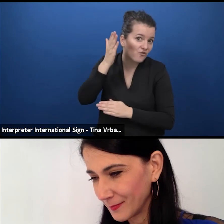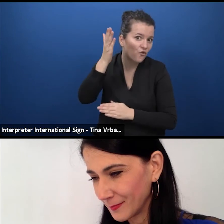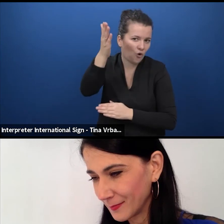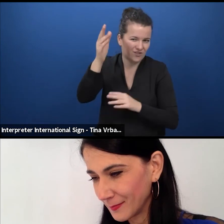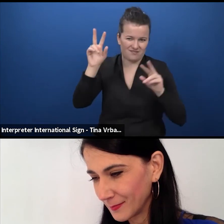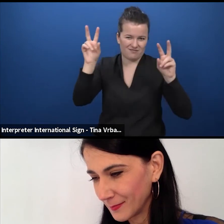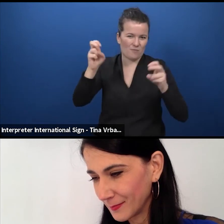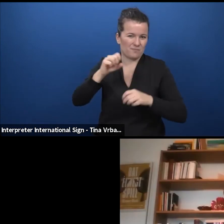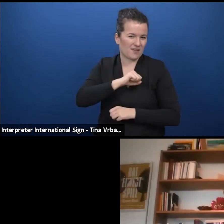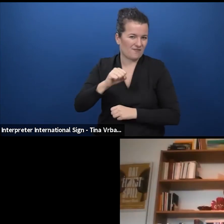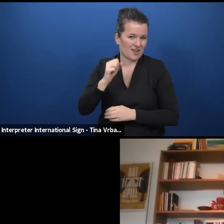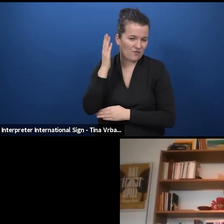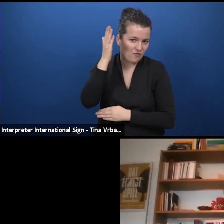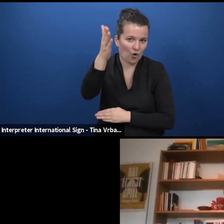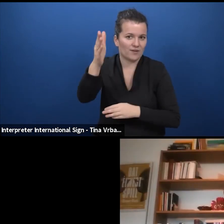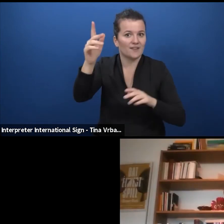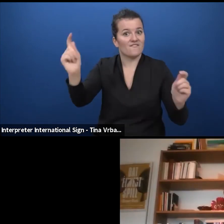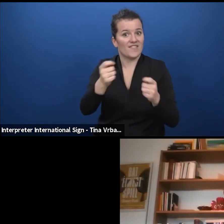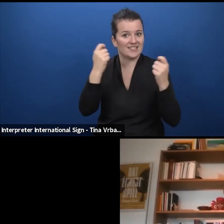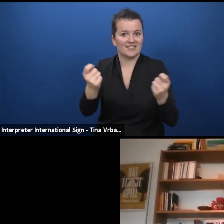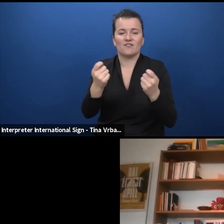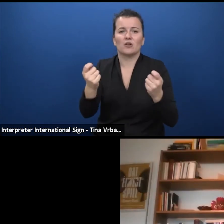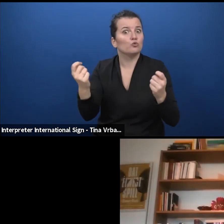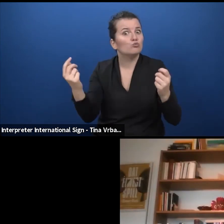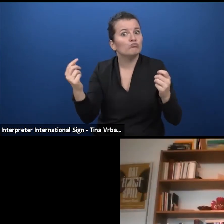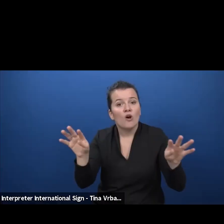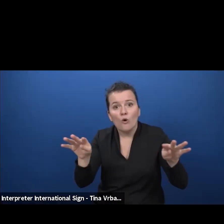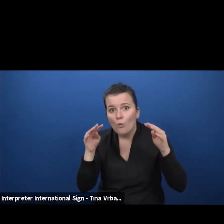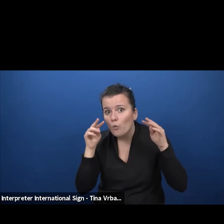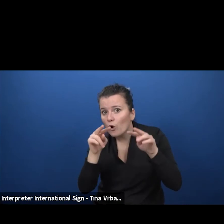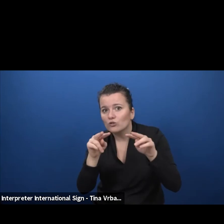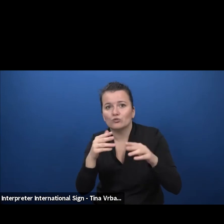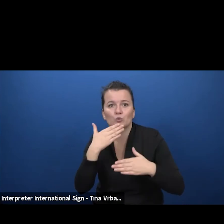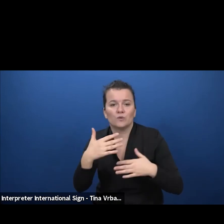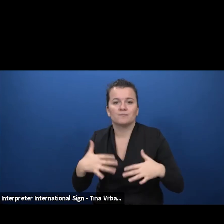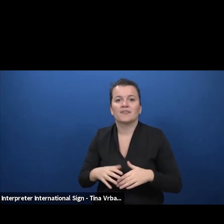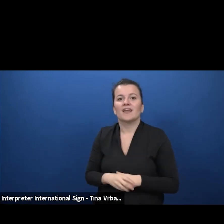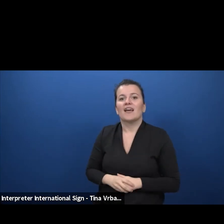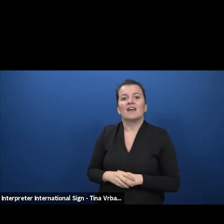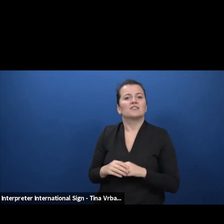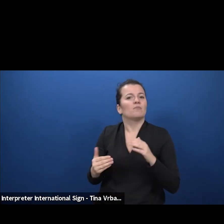since yesterday the pandemic has also affected the Staatsschauspiel Dresden backstage and thus